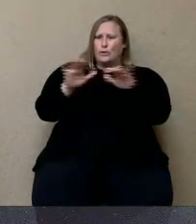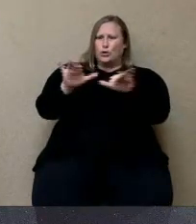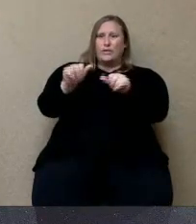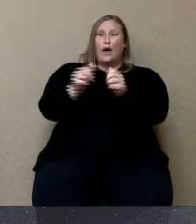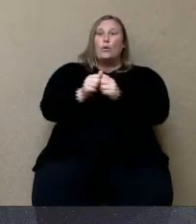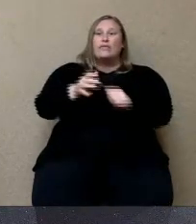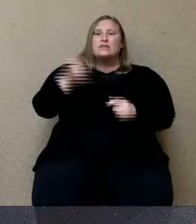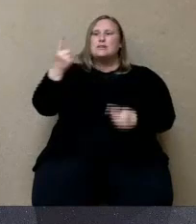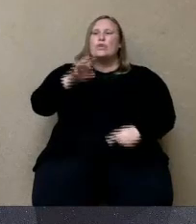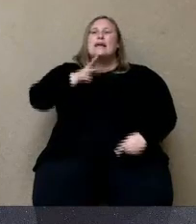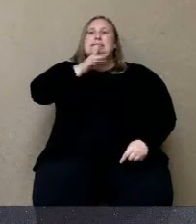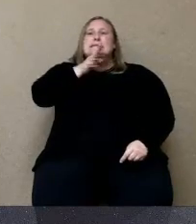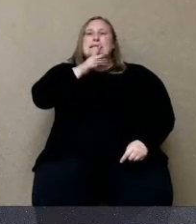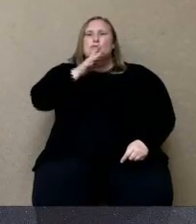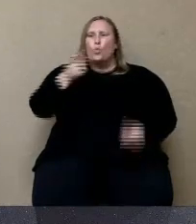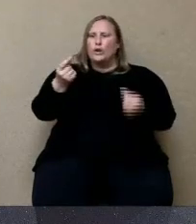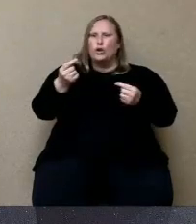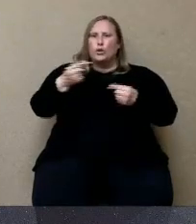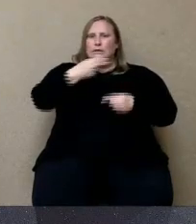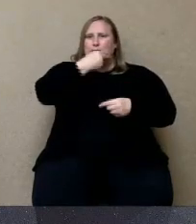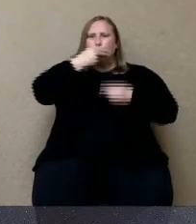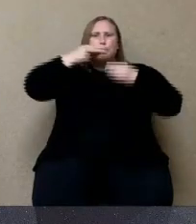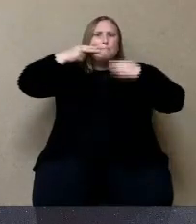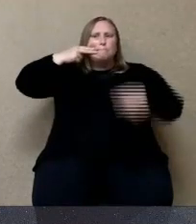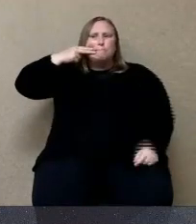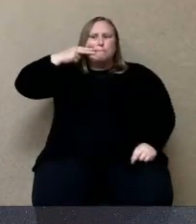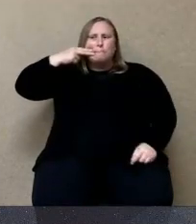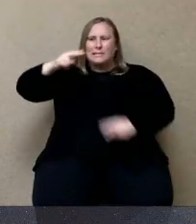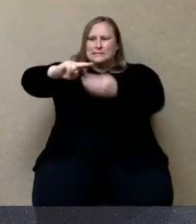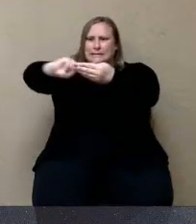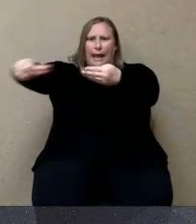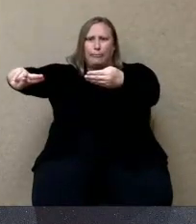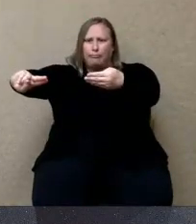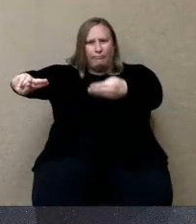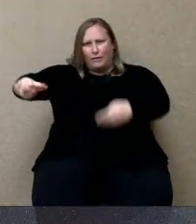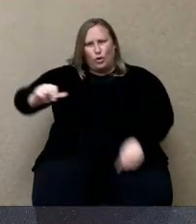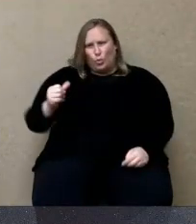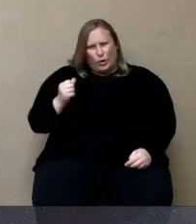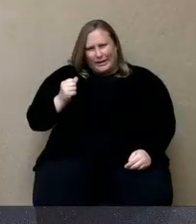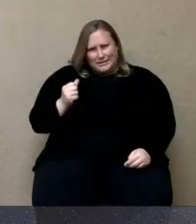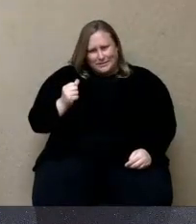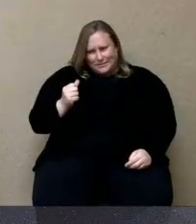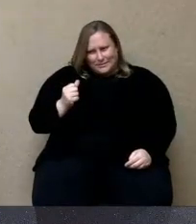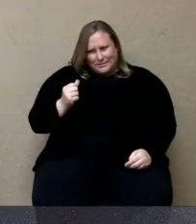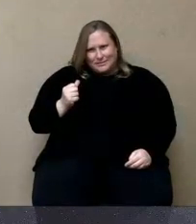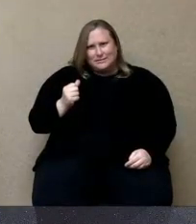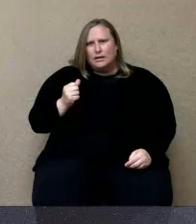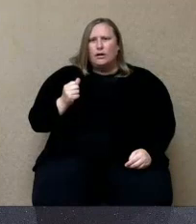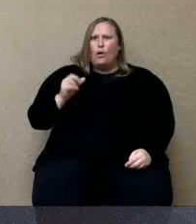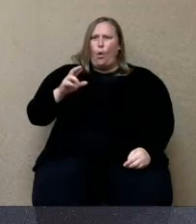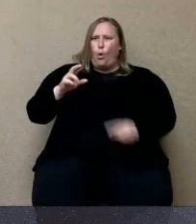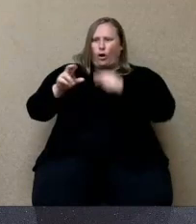Would you ever put duct tape over a child's mouth? You wouldn't. Would you put something on that kid?